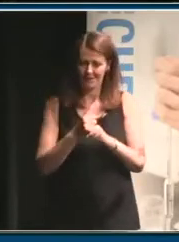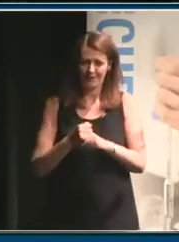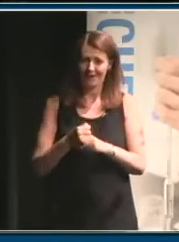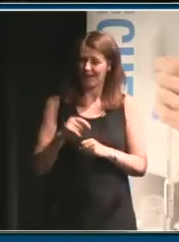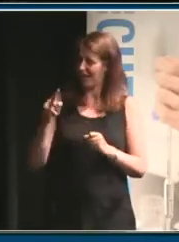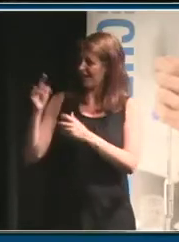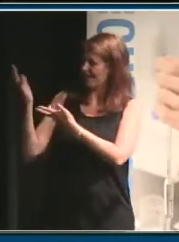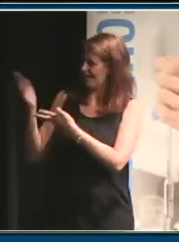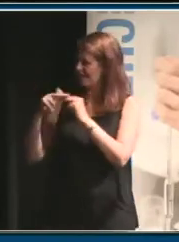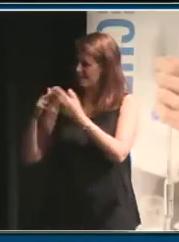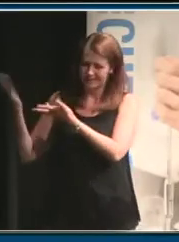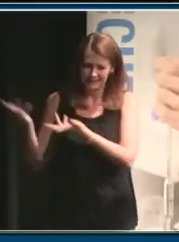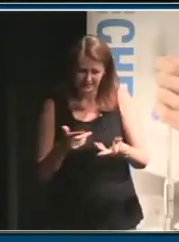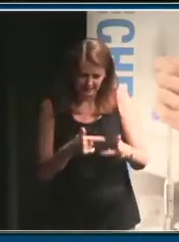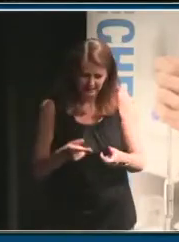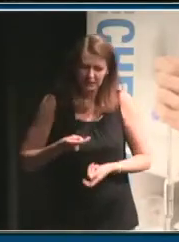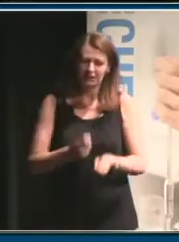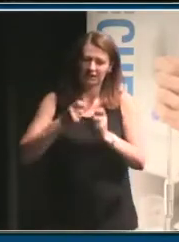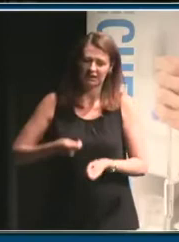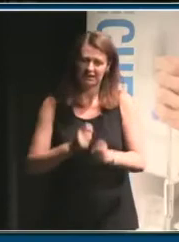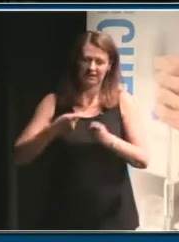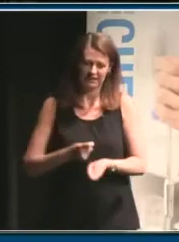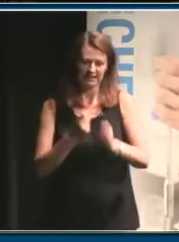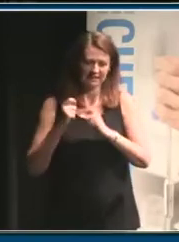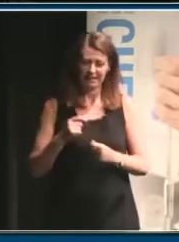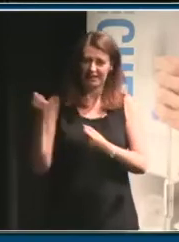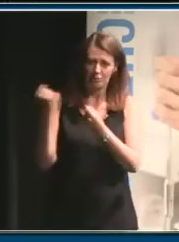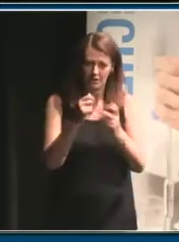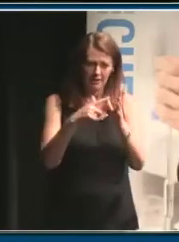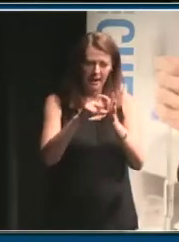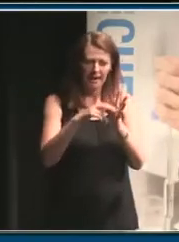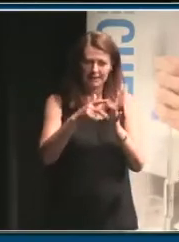perfectly good driveway!” The workers come with my new additive invention, they they're laughing